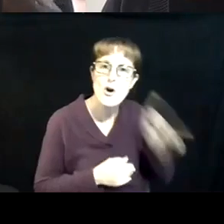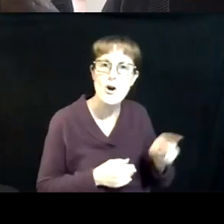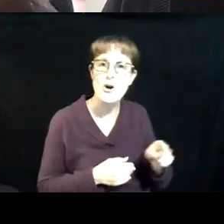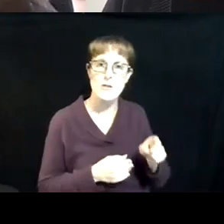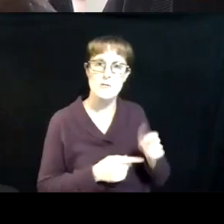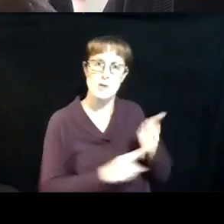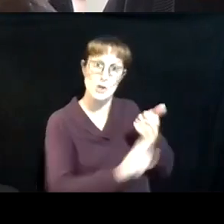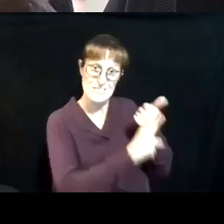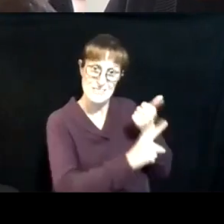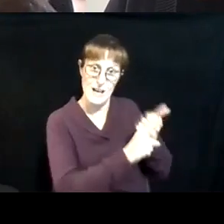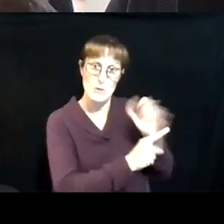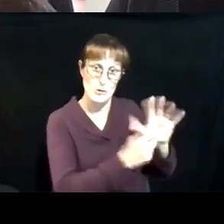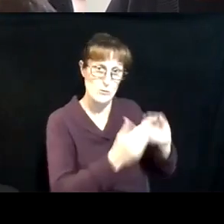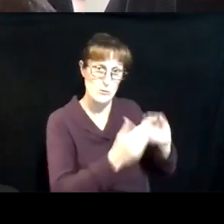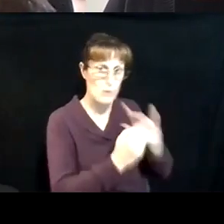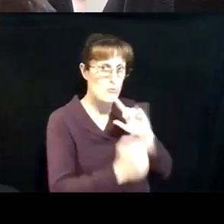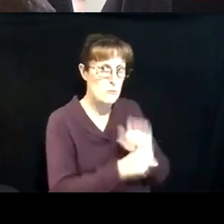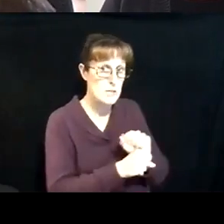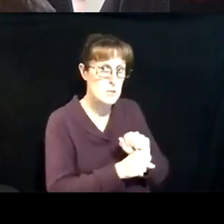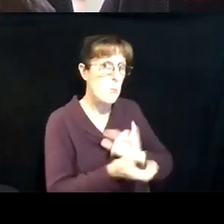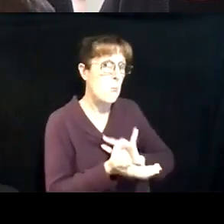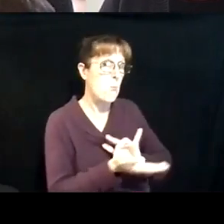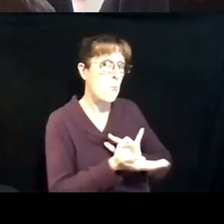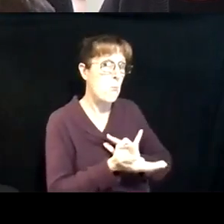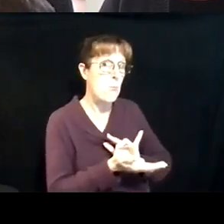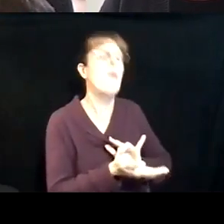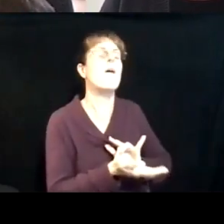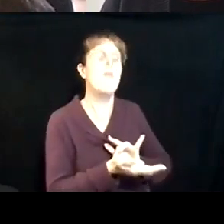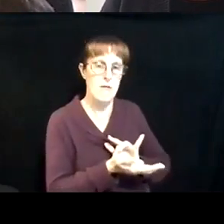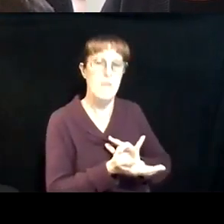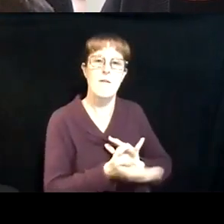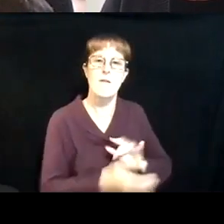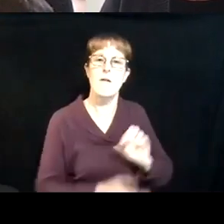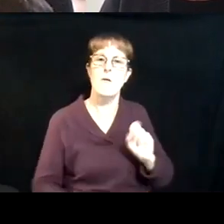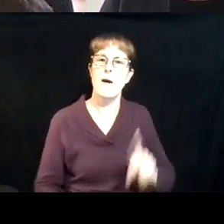This change in population that I spoke about is important